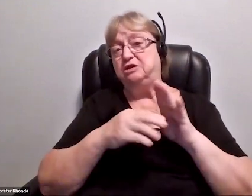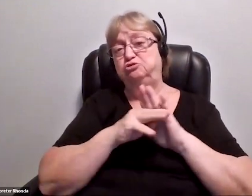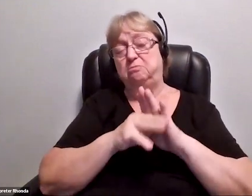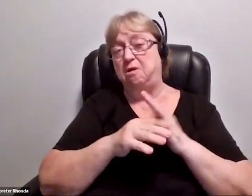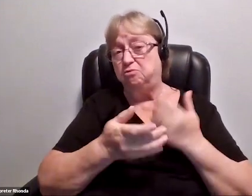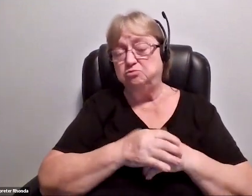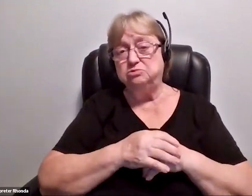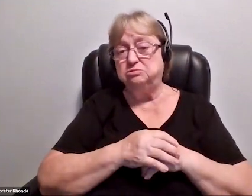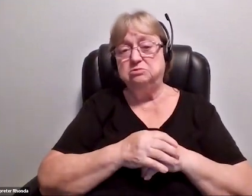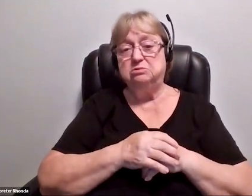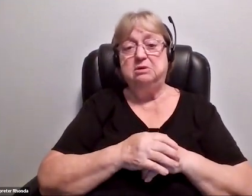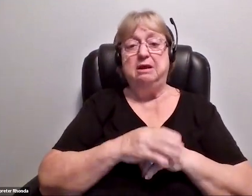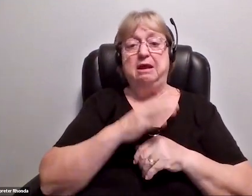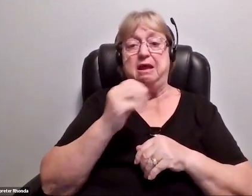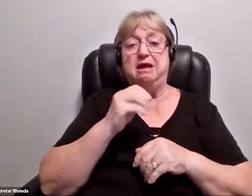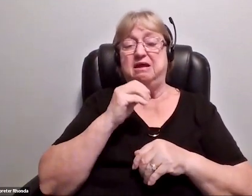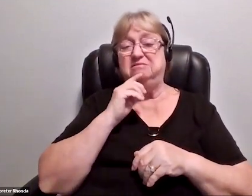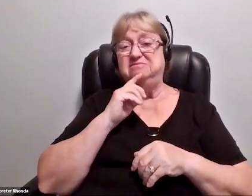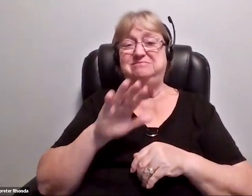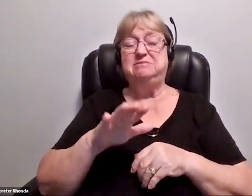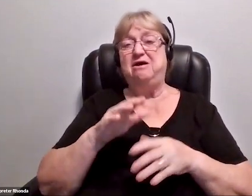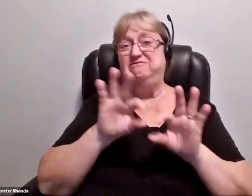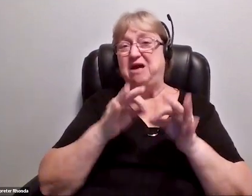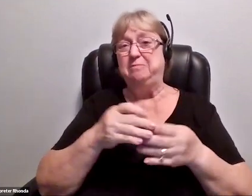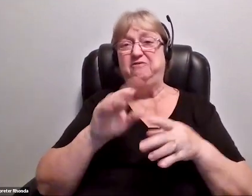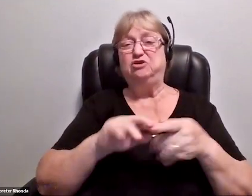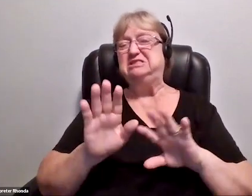from family members and colleagues, between many others,